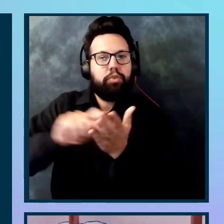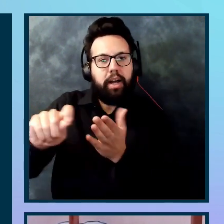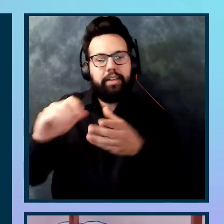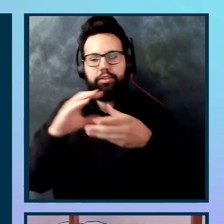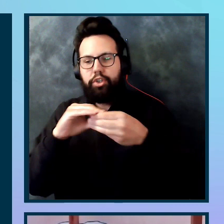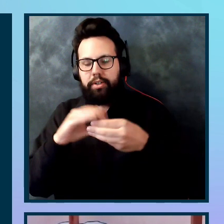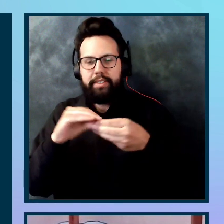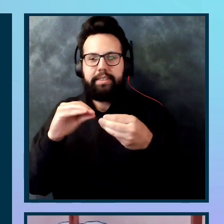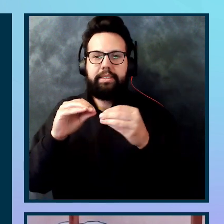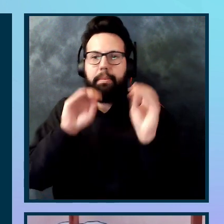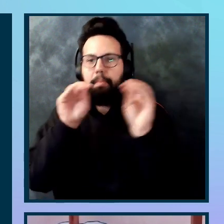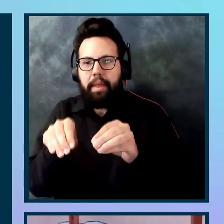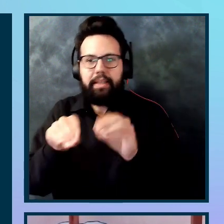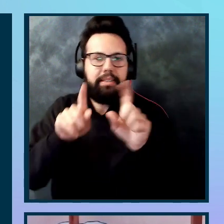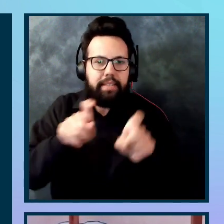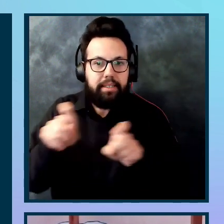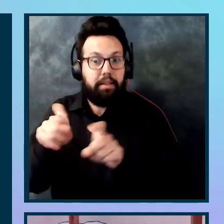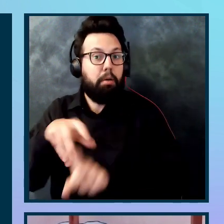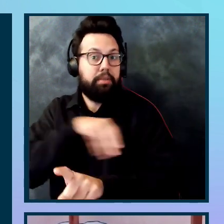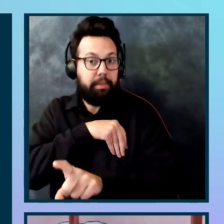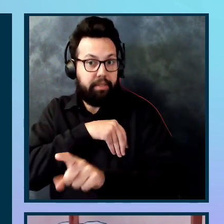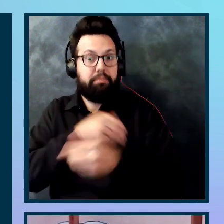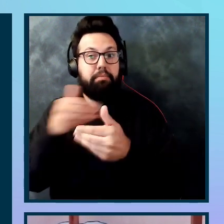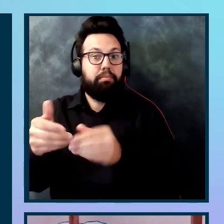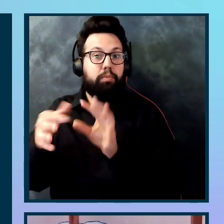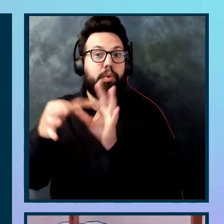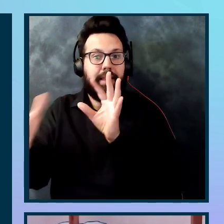They'd accept it. Eventually, they'd release it, and they'd repeat the whole process, right?